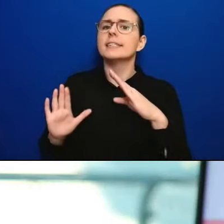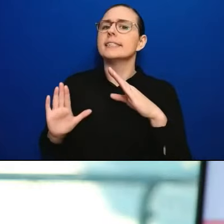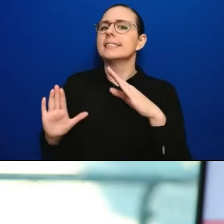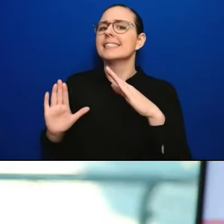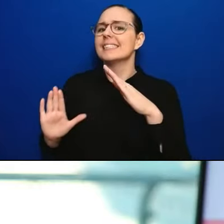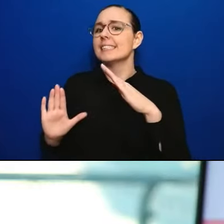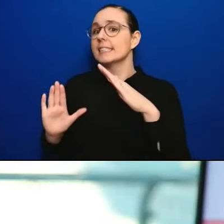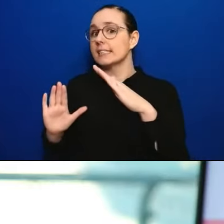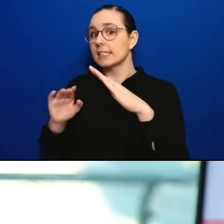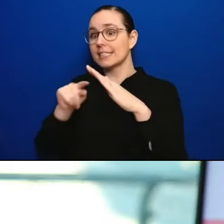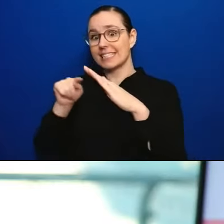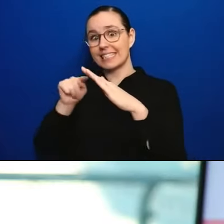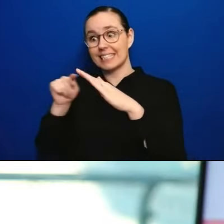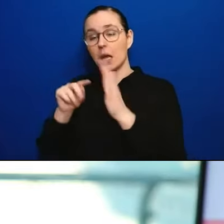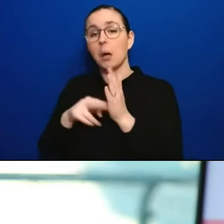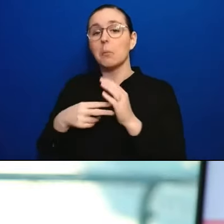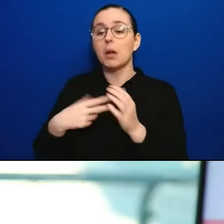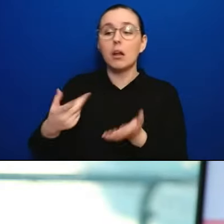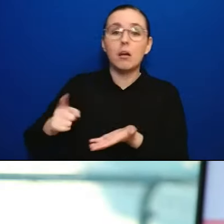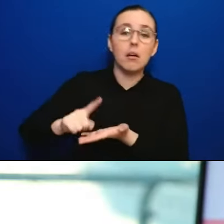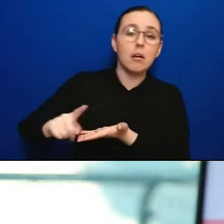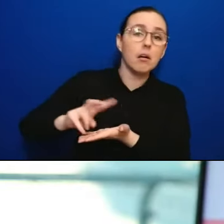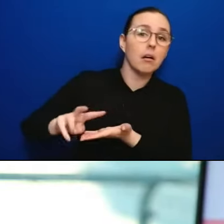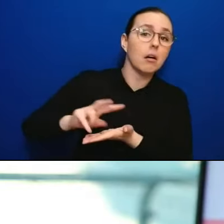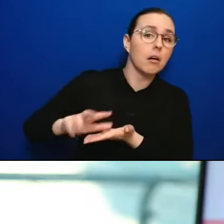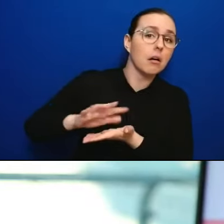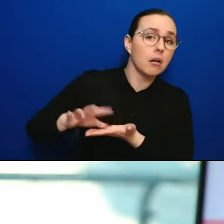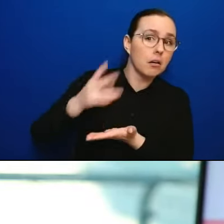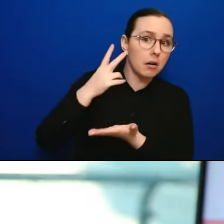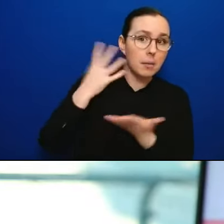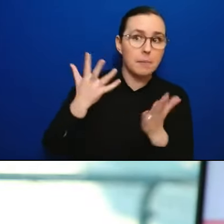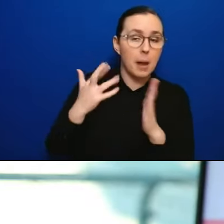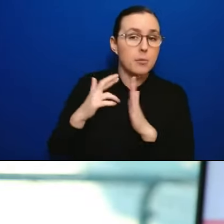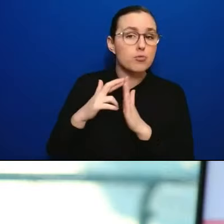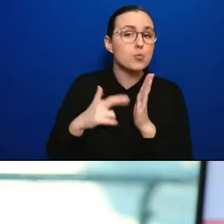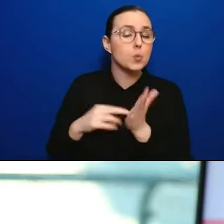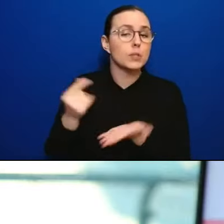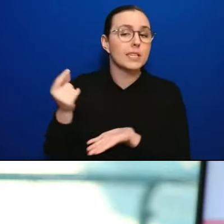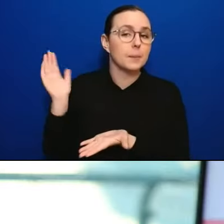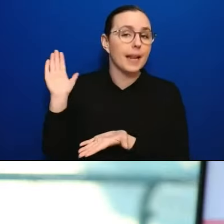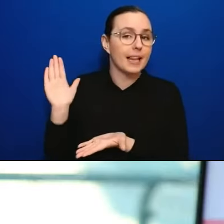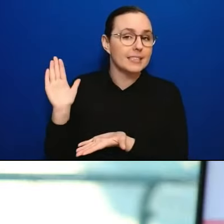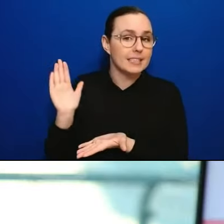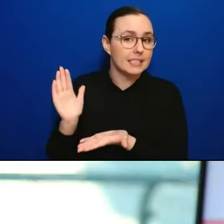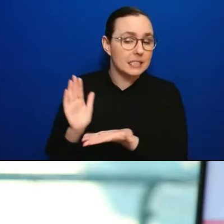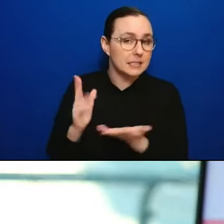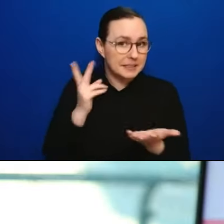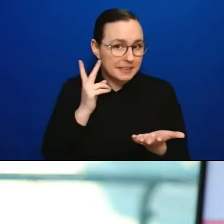this surge which means we can look very soon at starting to gradually ease restrictions in